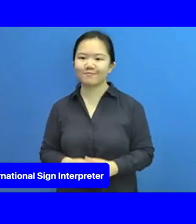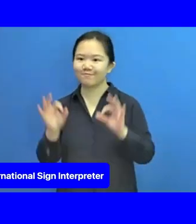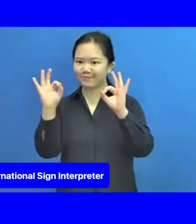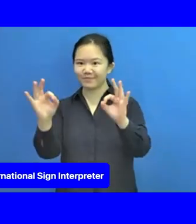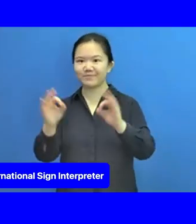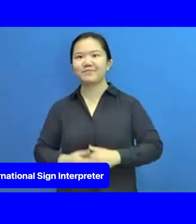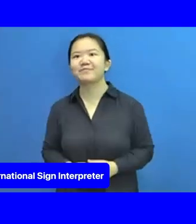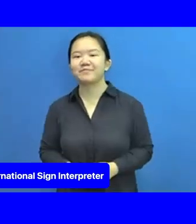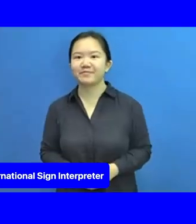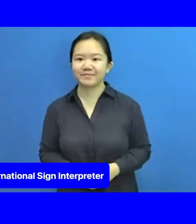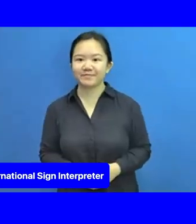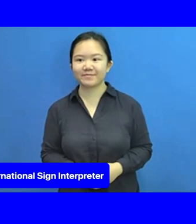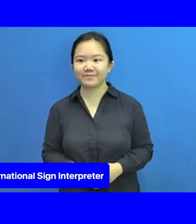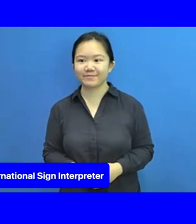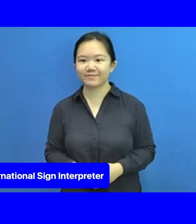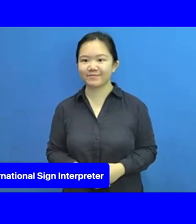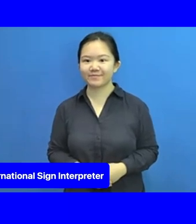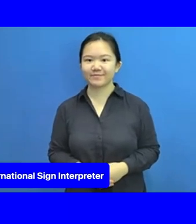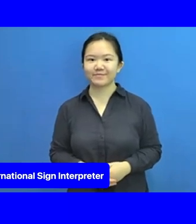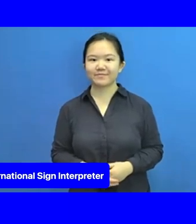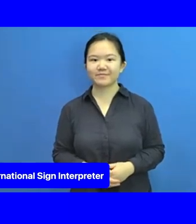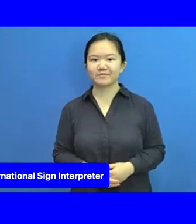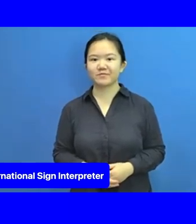This brings me to the most important part